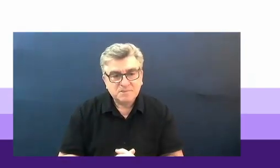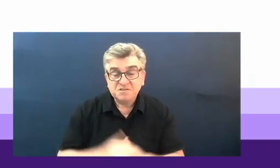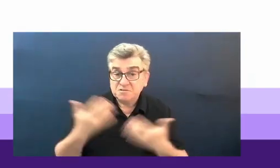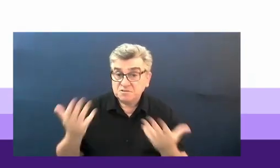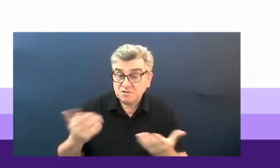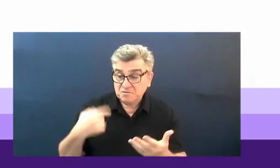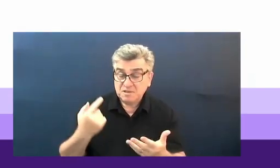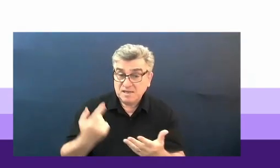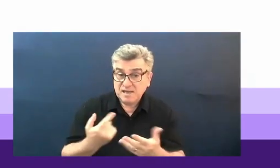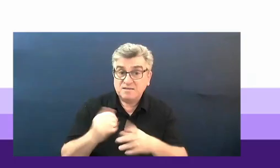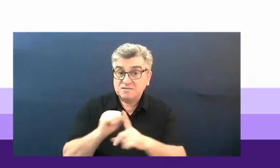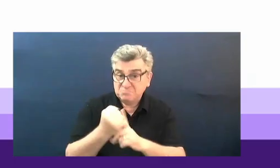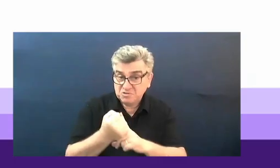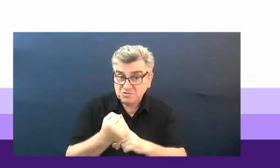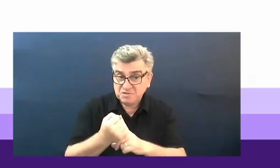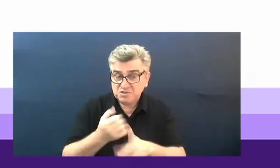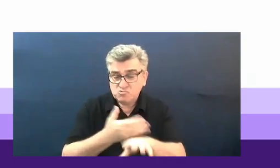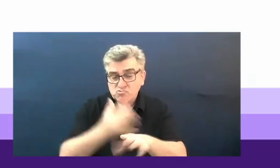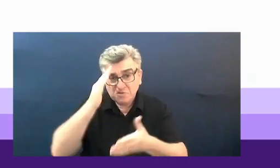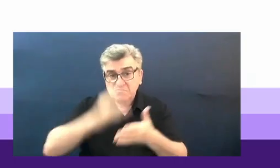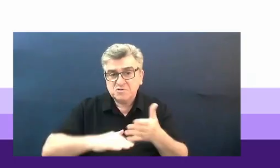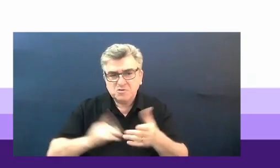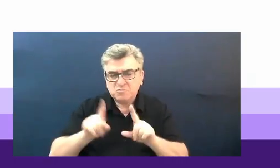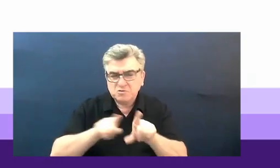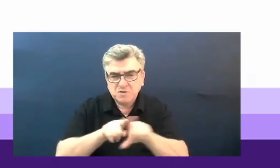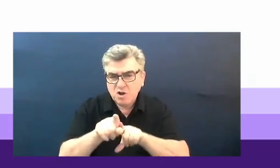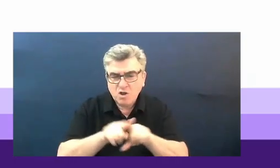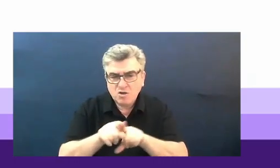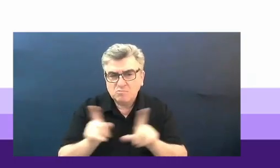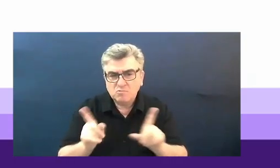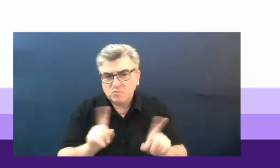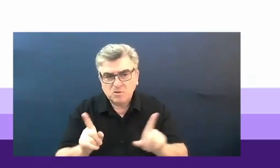person-cantered care at a system level? And I think this is the bigger conversation that we